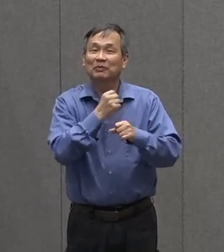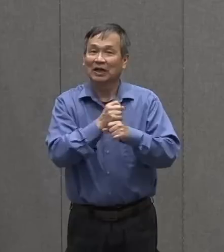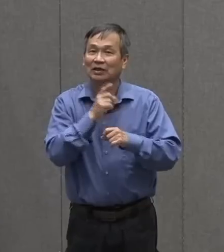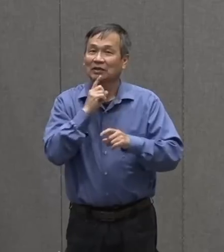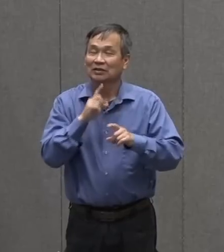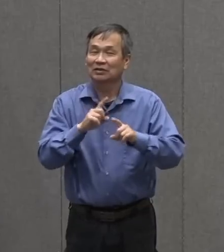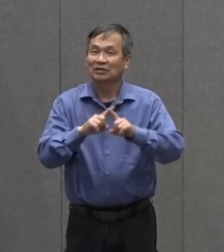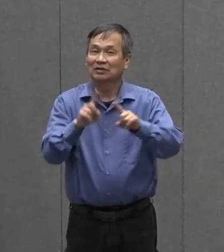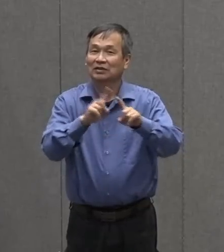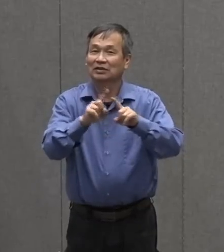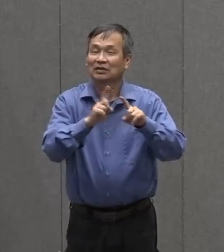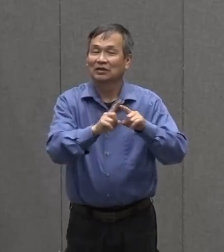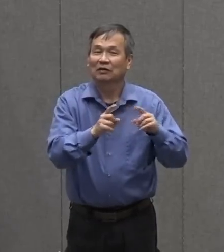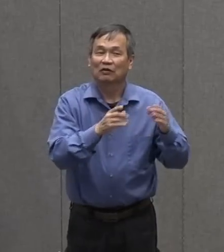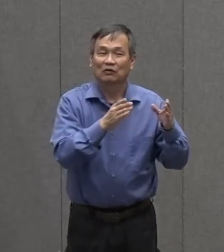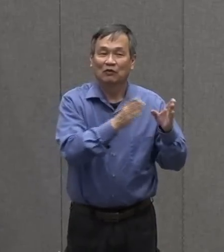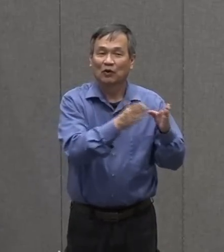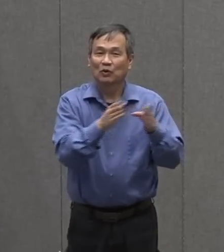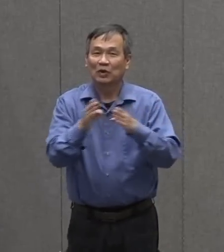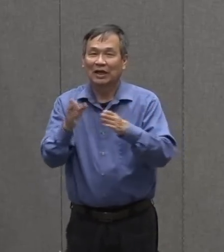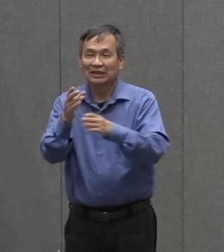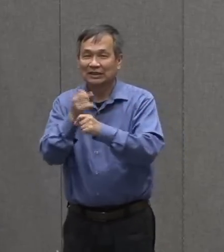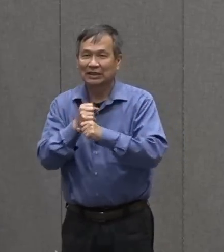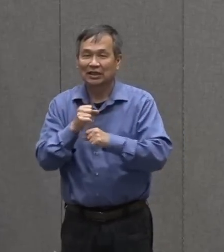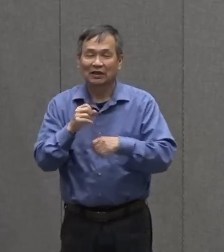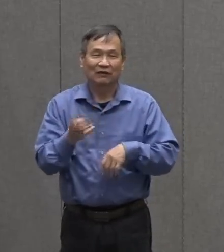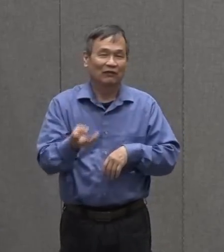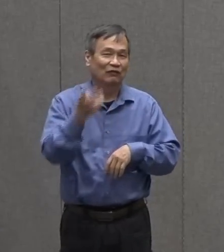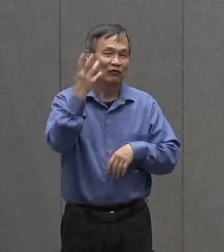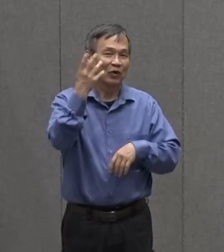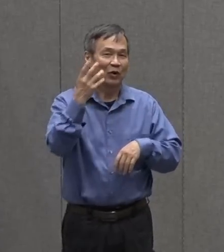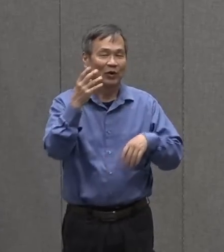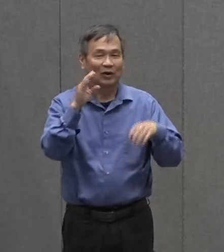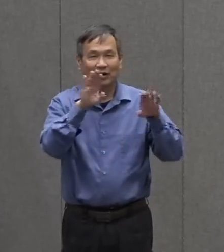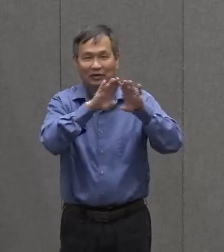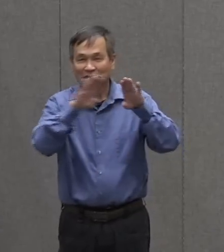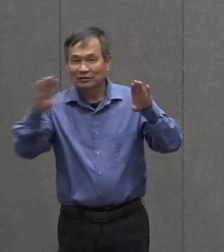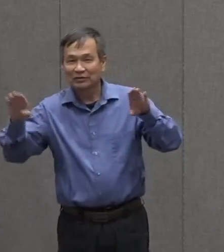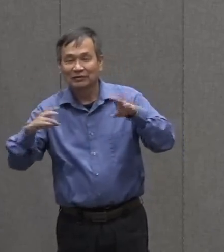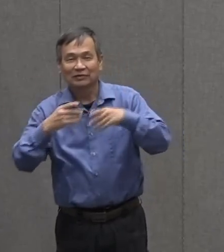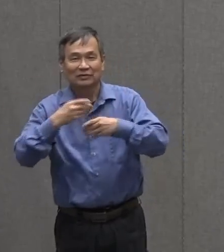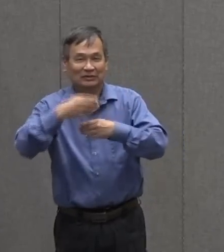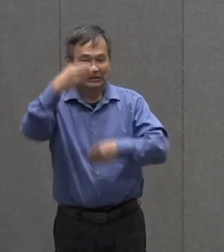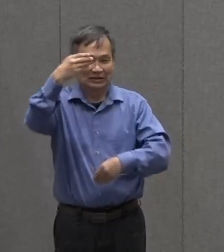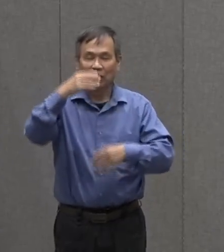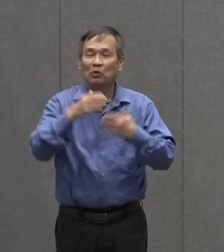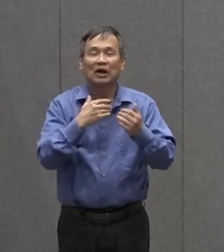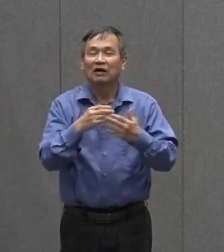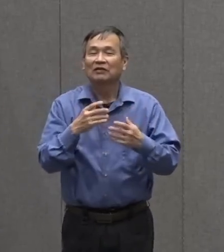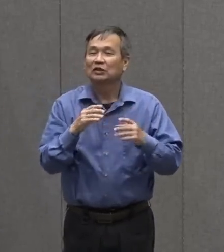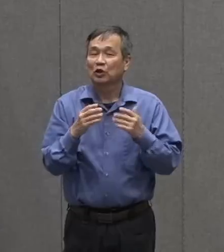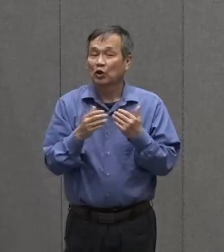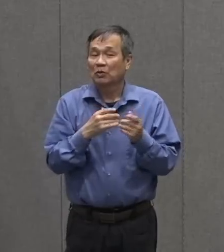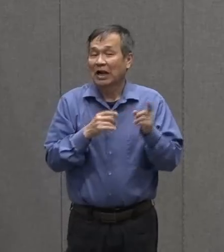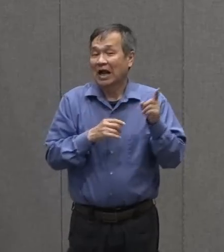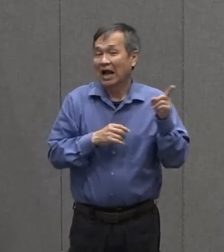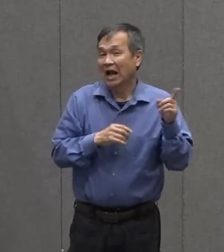to get to your whatever you're number four is the fourth one in a row, so that no matter the way she moves,